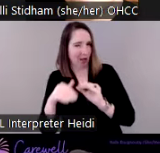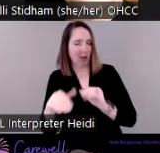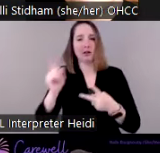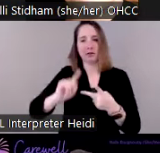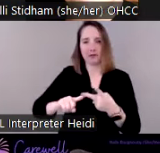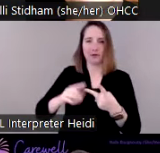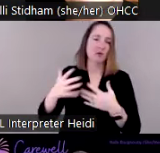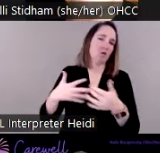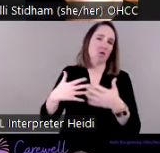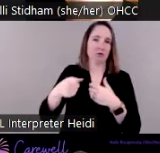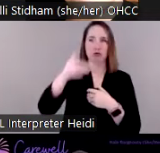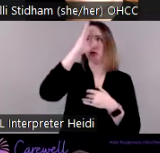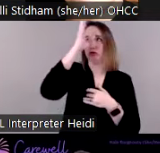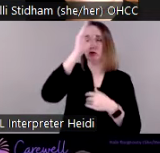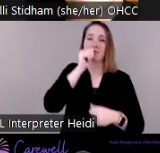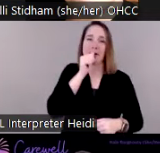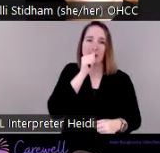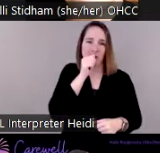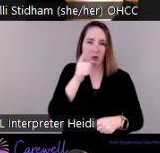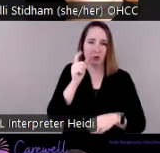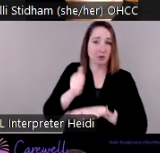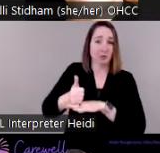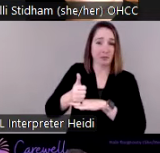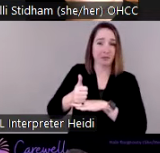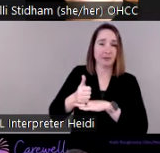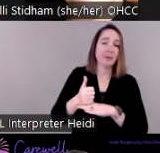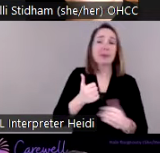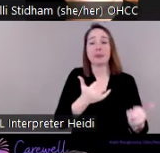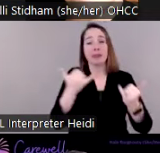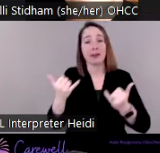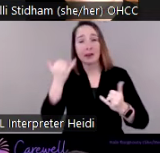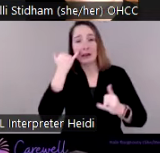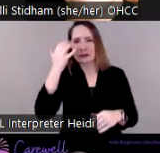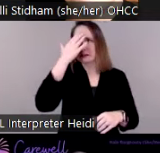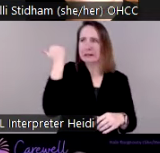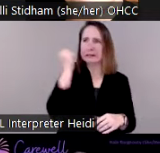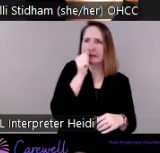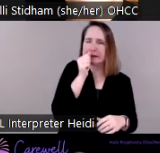whatever password that you set. Now if